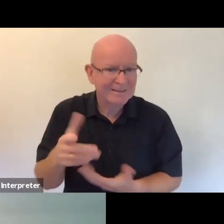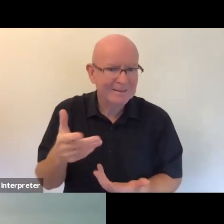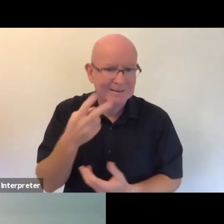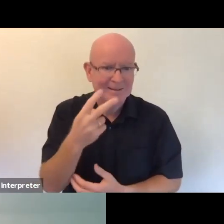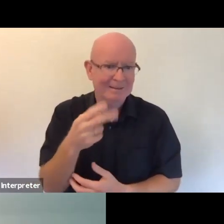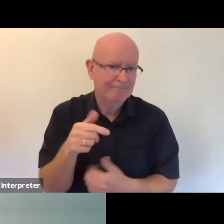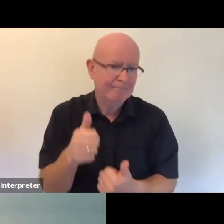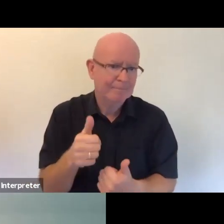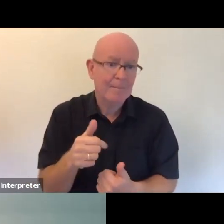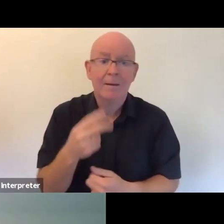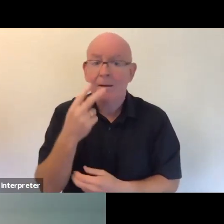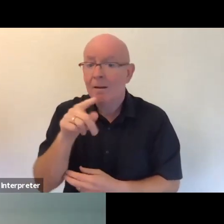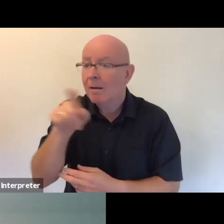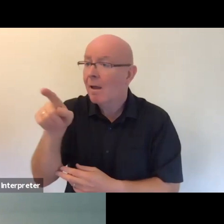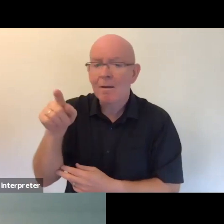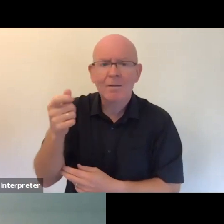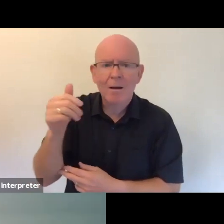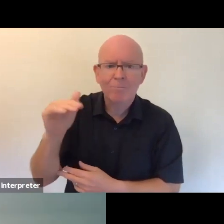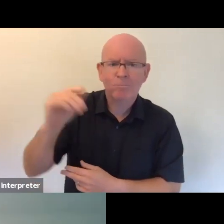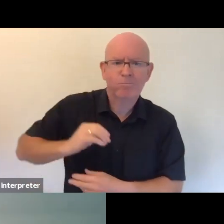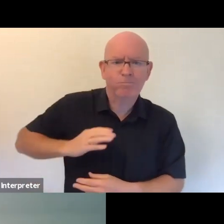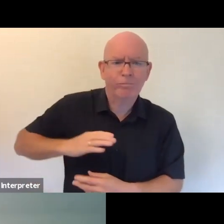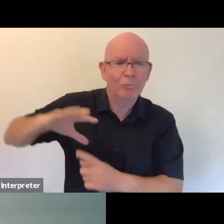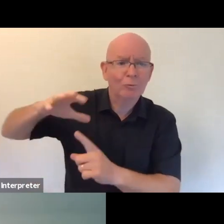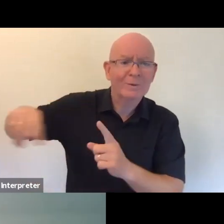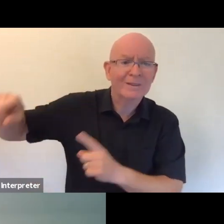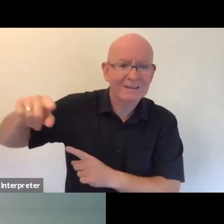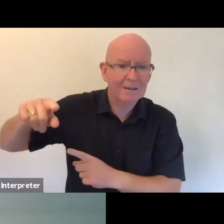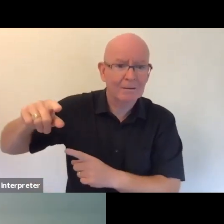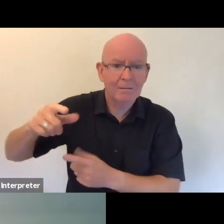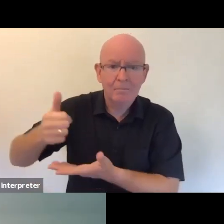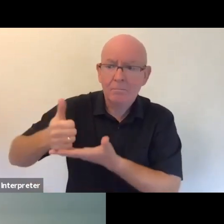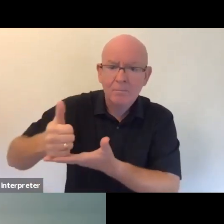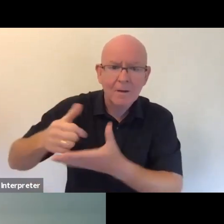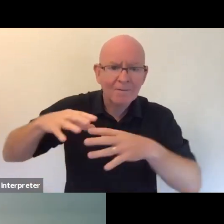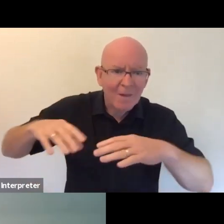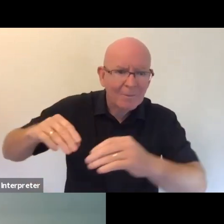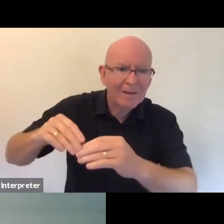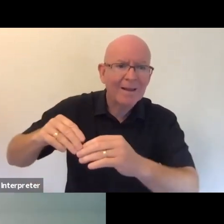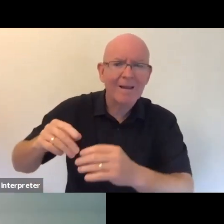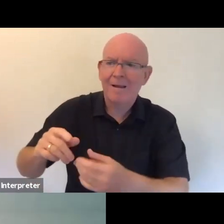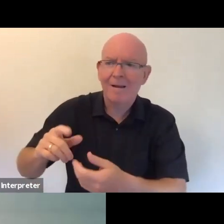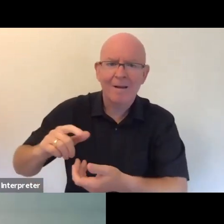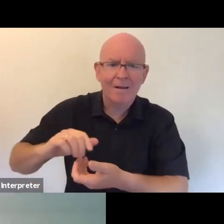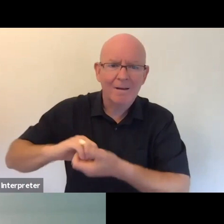what happens when the family cannot support anymore? And this is the importance of how social protection systems